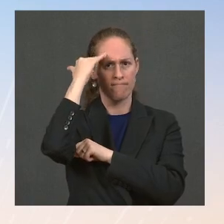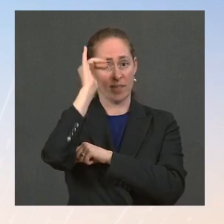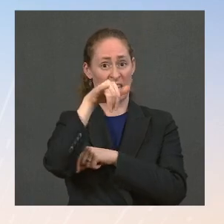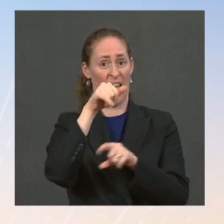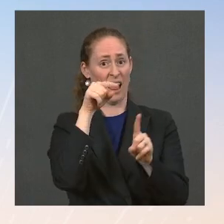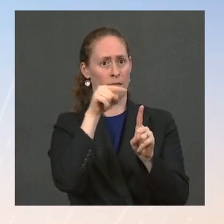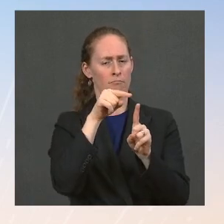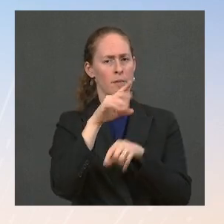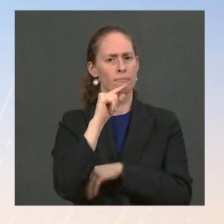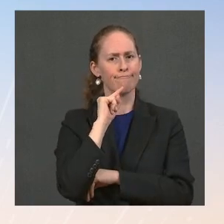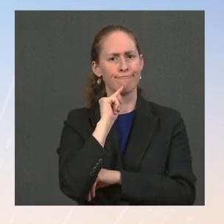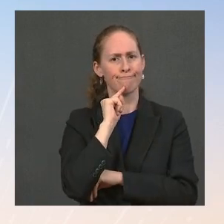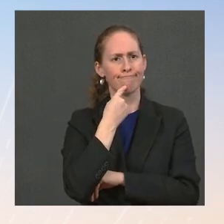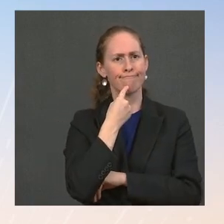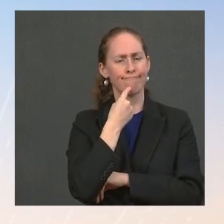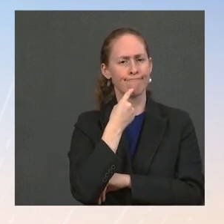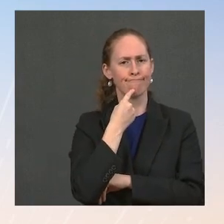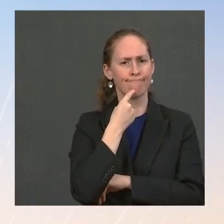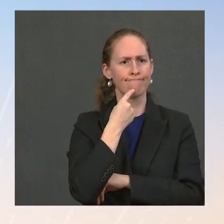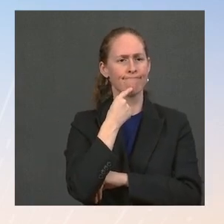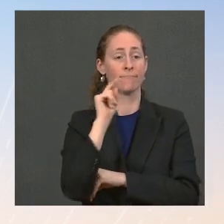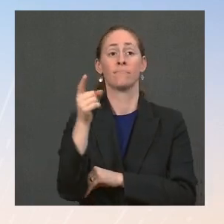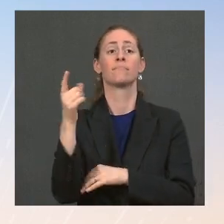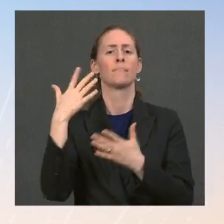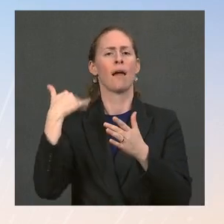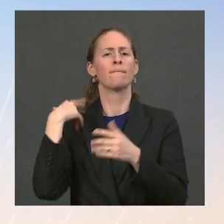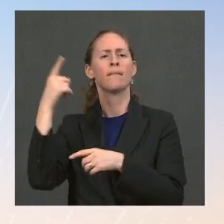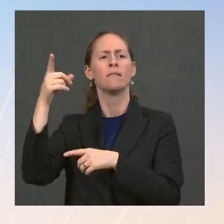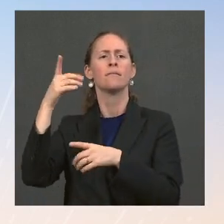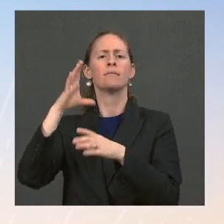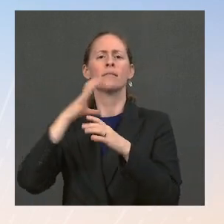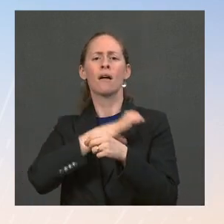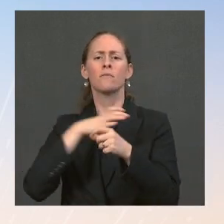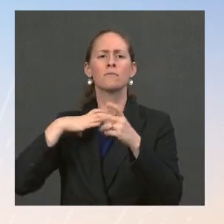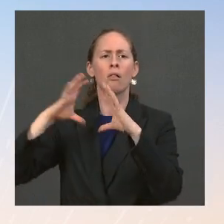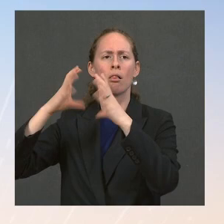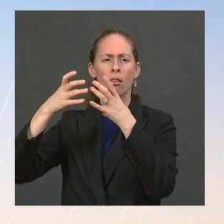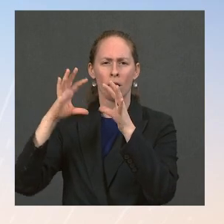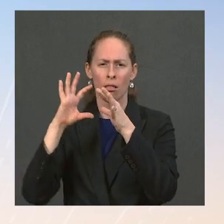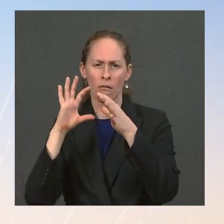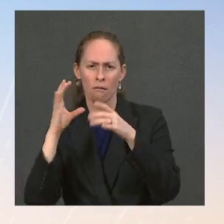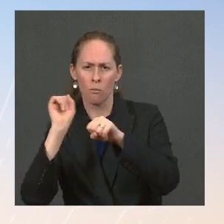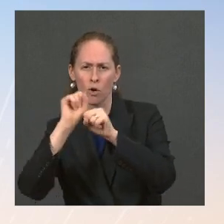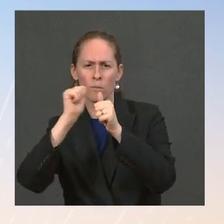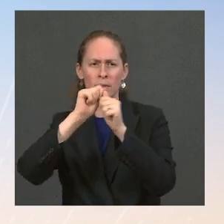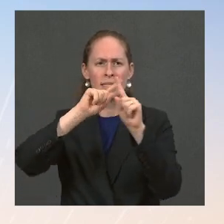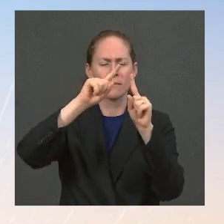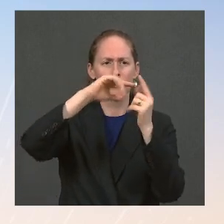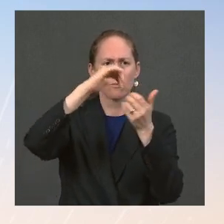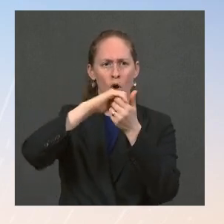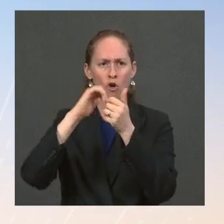has worked closely with departments and agencies to take a number of significant steps: standardizing the reporting process so that all possible